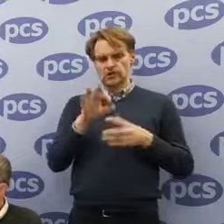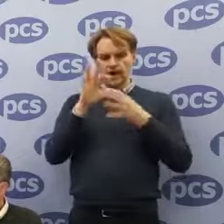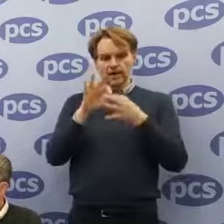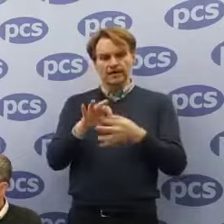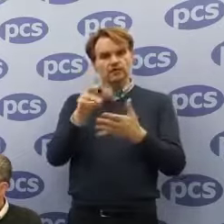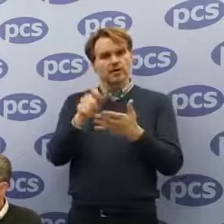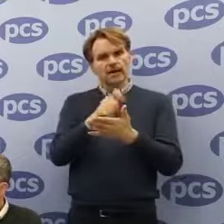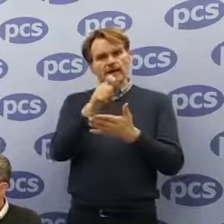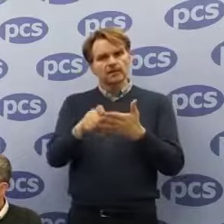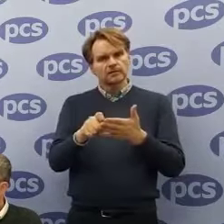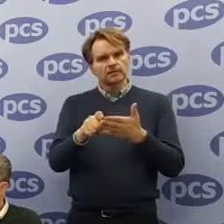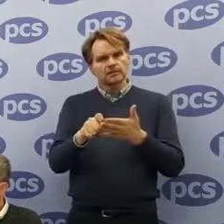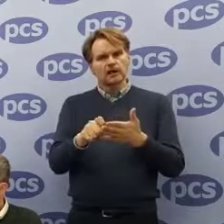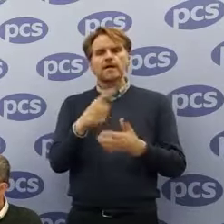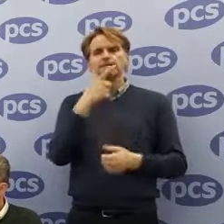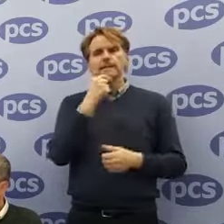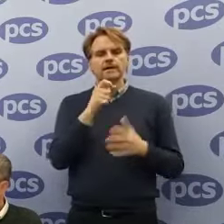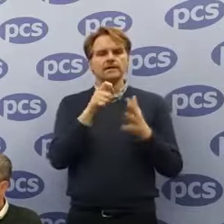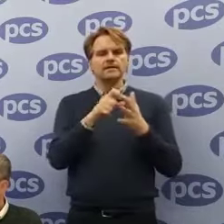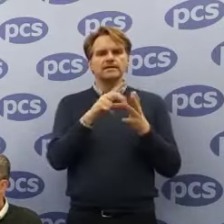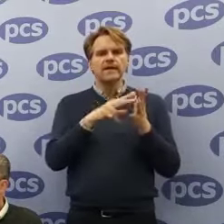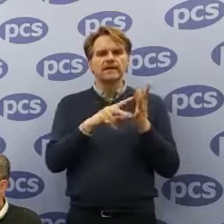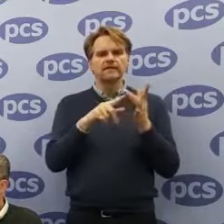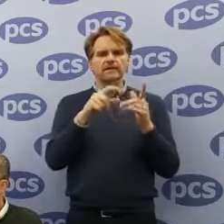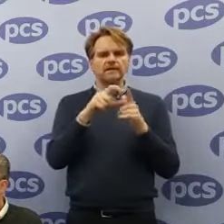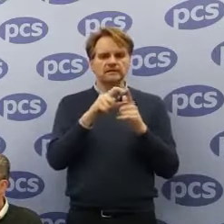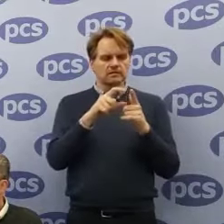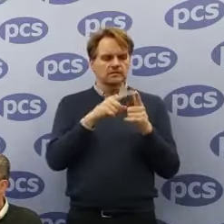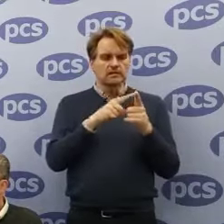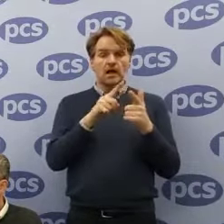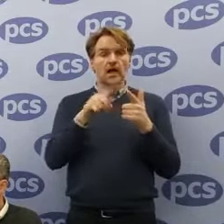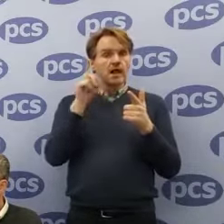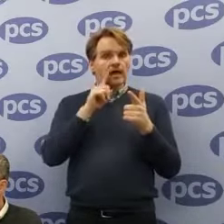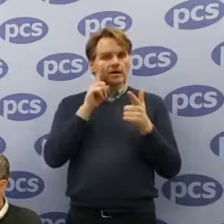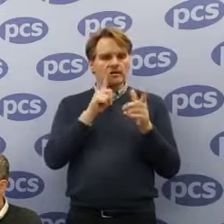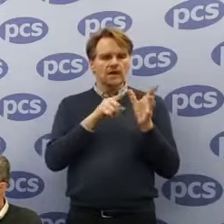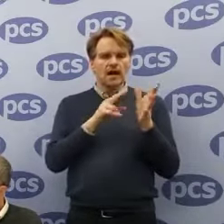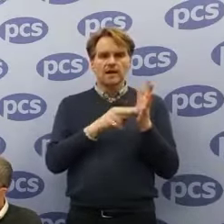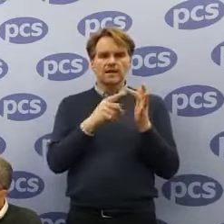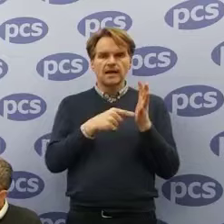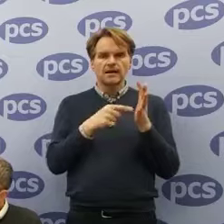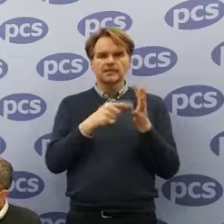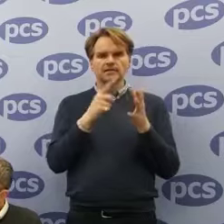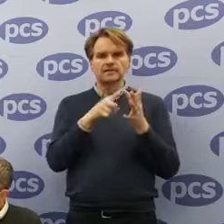David Lamb and Annette Wright ask are figures available breaking down the turnout